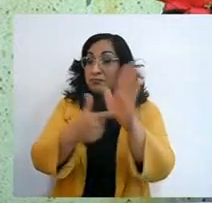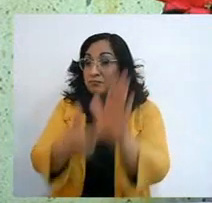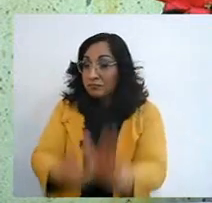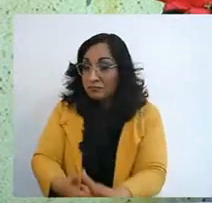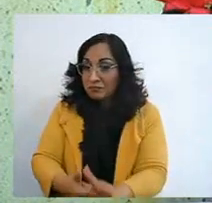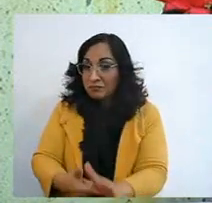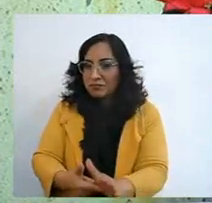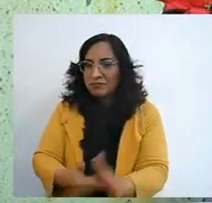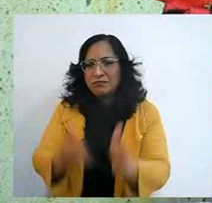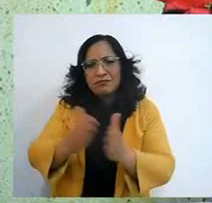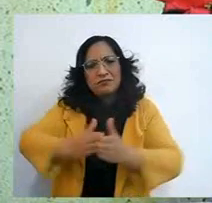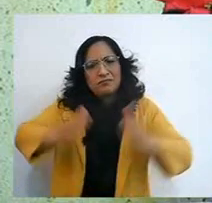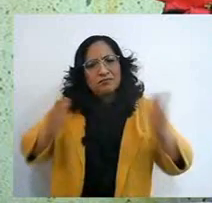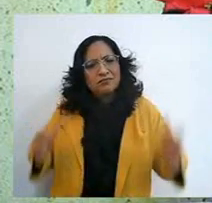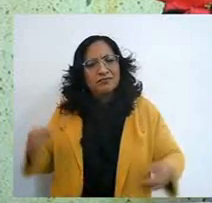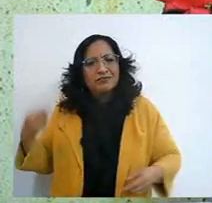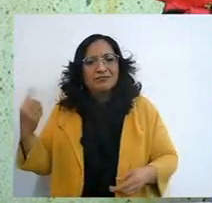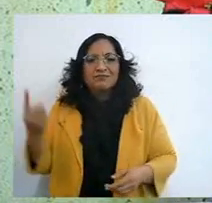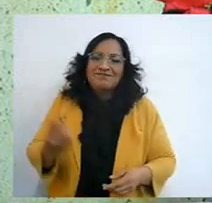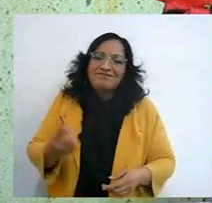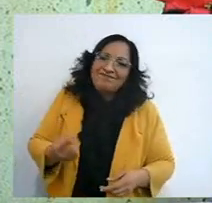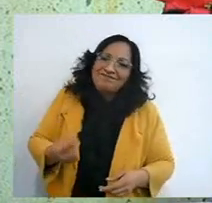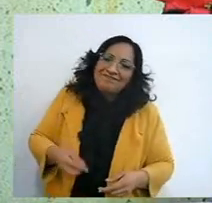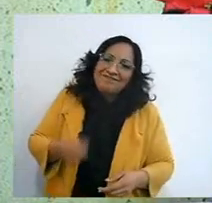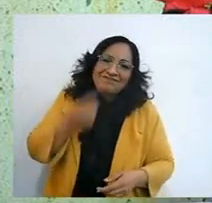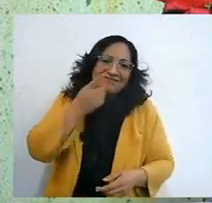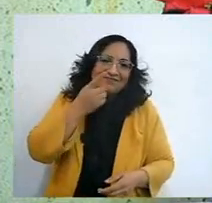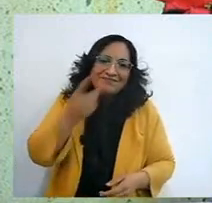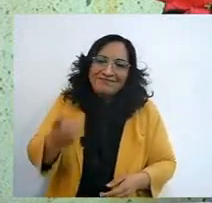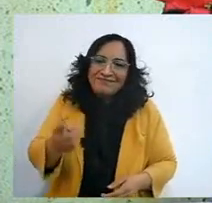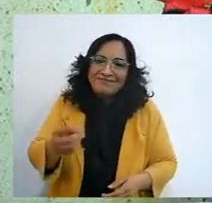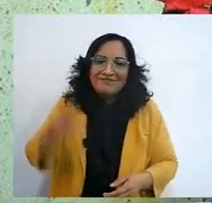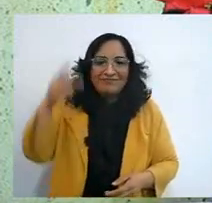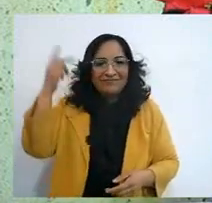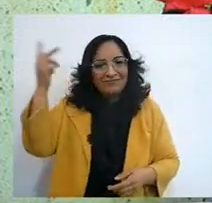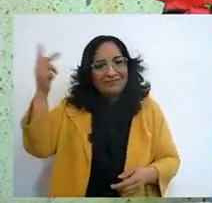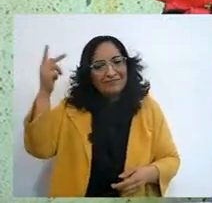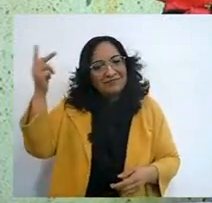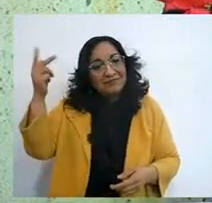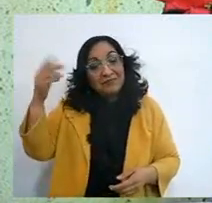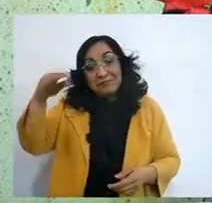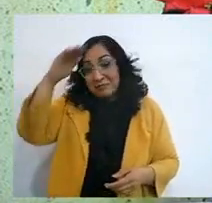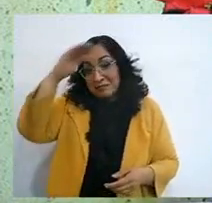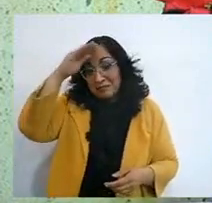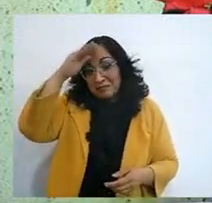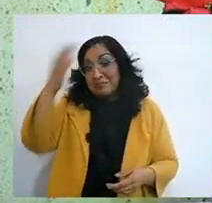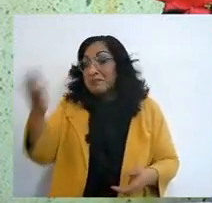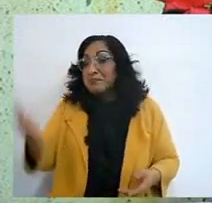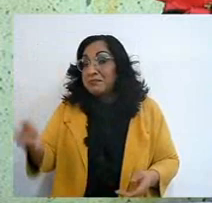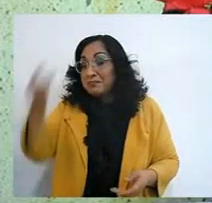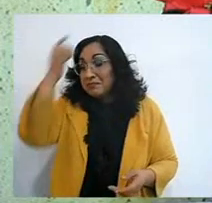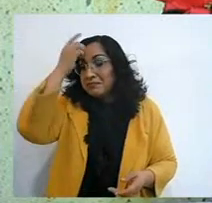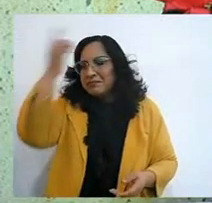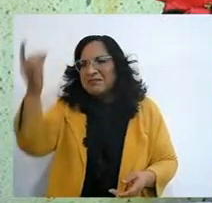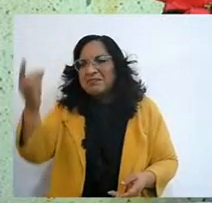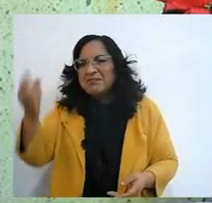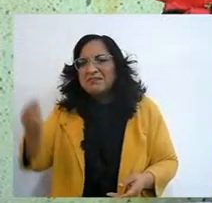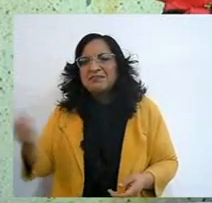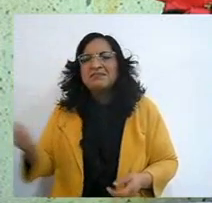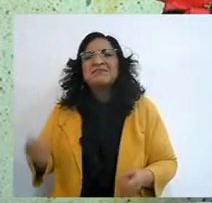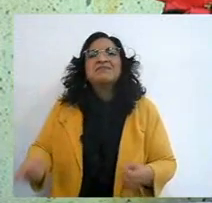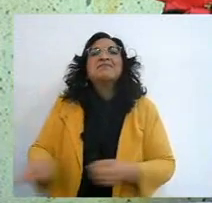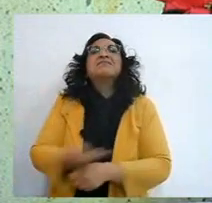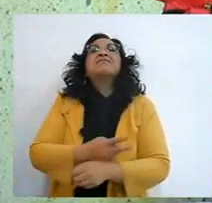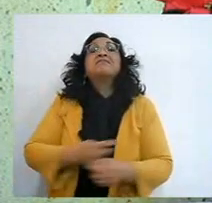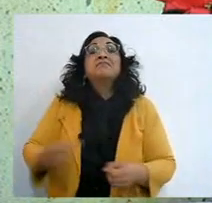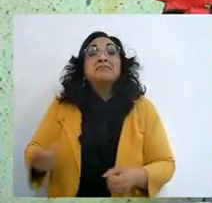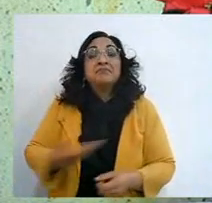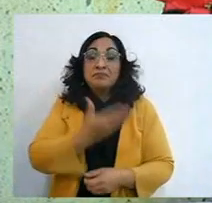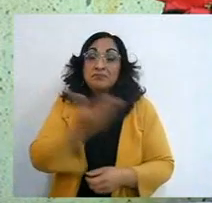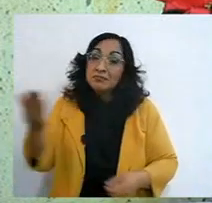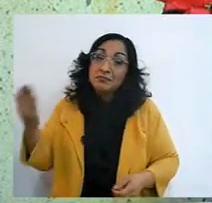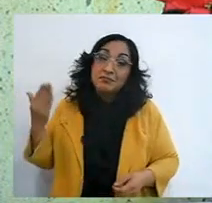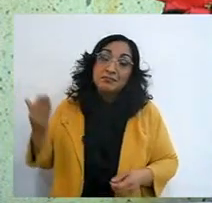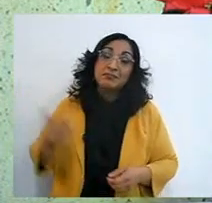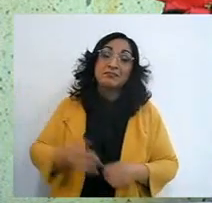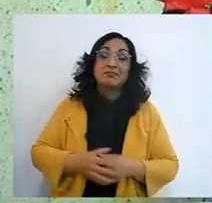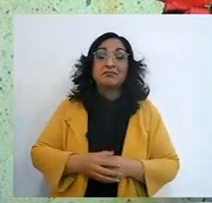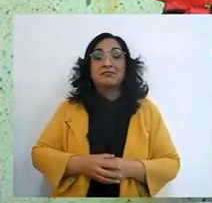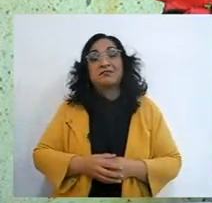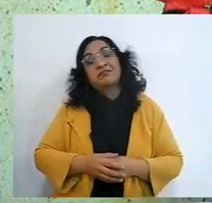And all of a sudden, as I think of the people of God, the people of Israel, and you say son, well, what happened to them?